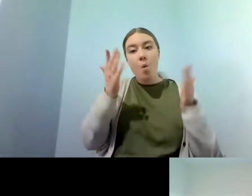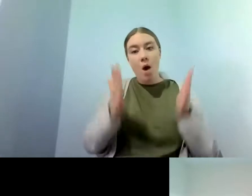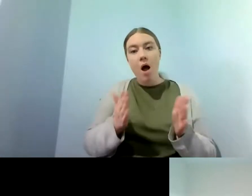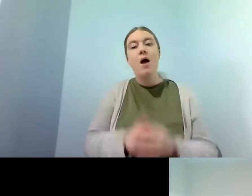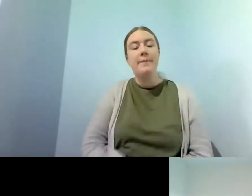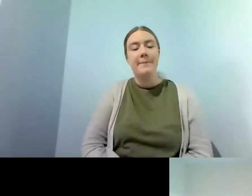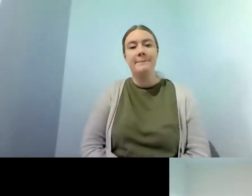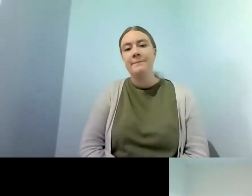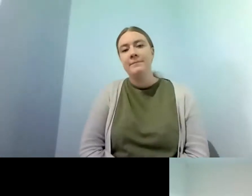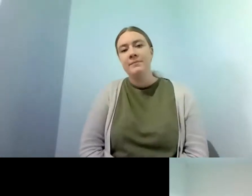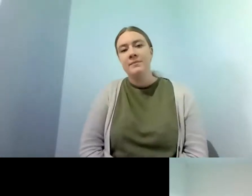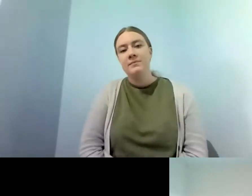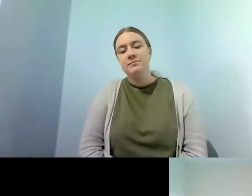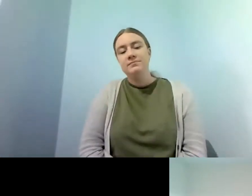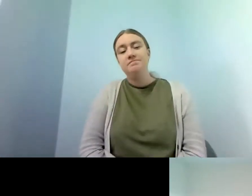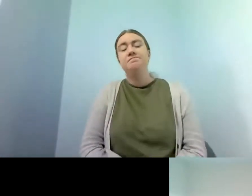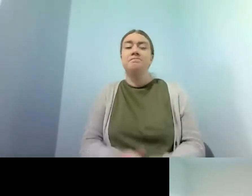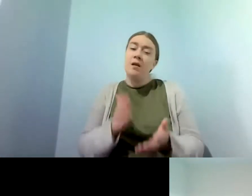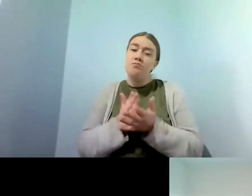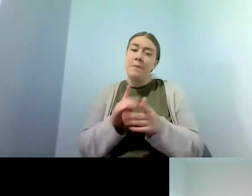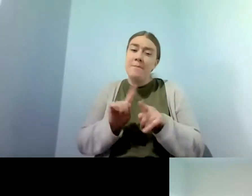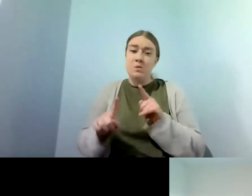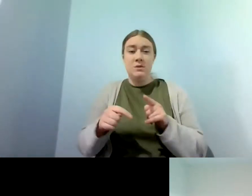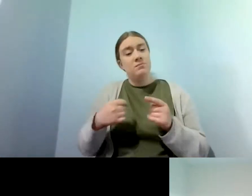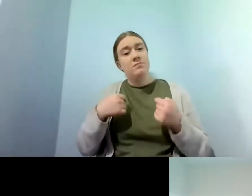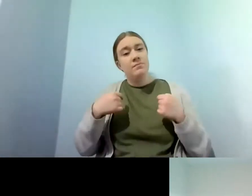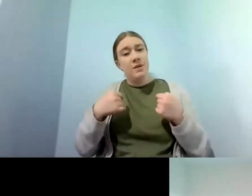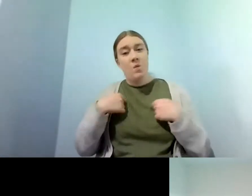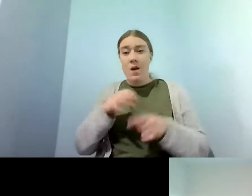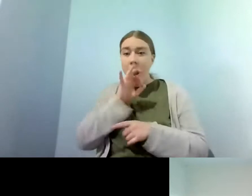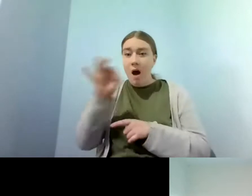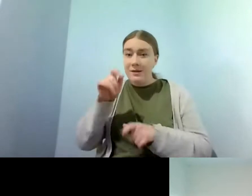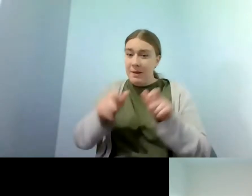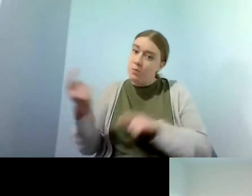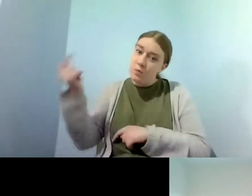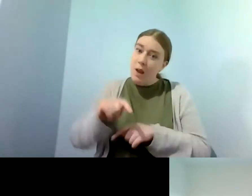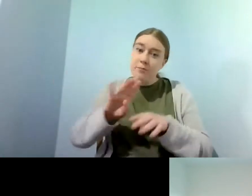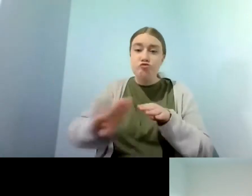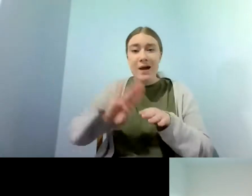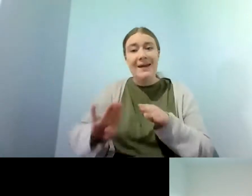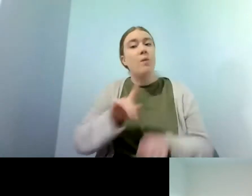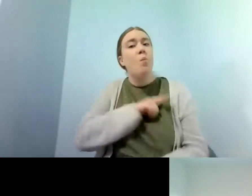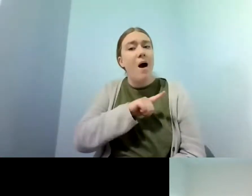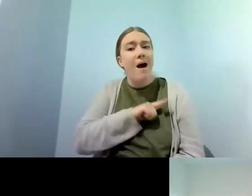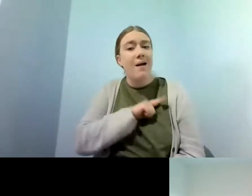typically uh the main reason we we we ask people to attend training is because we need to show them